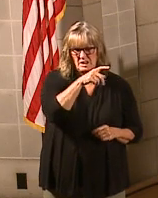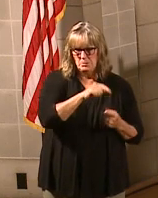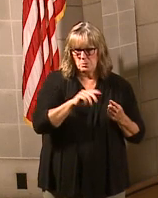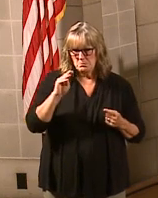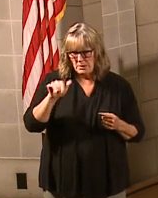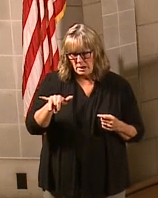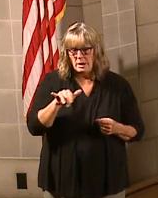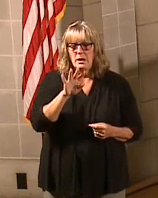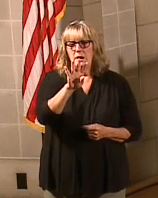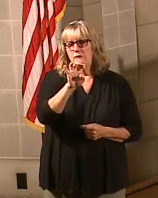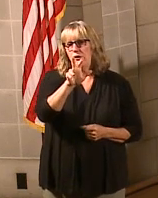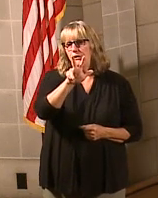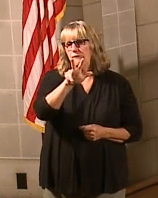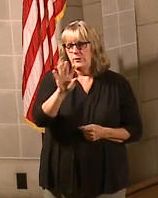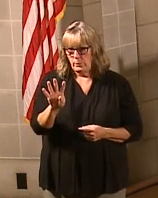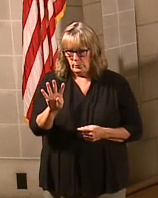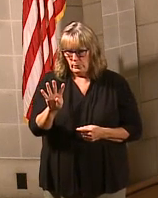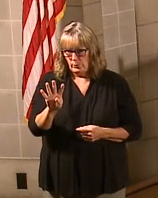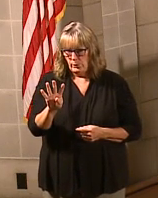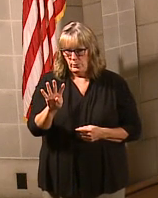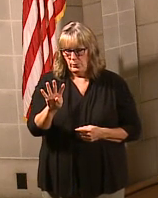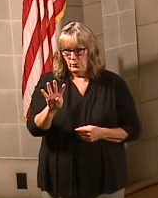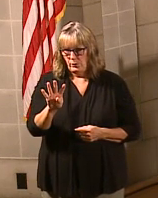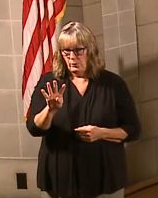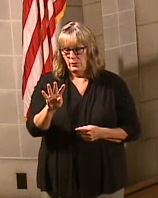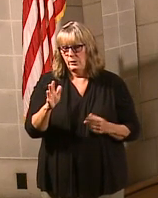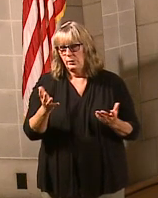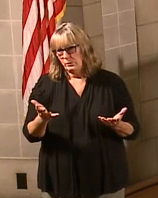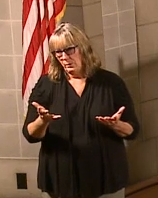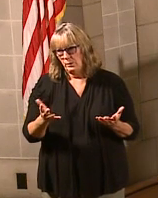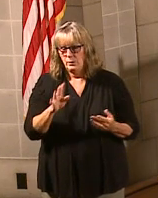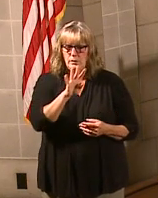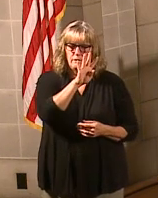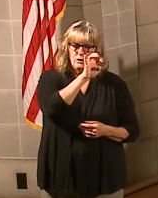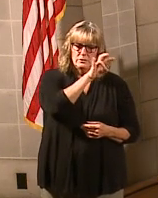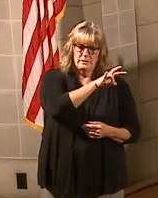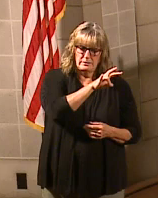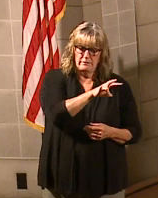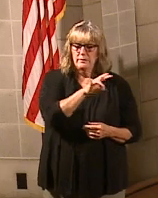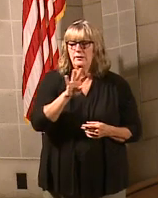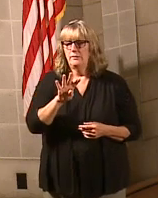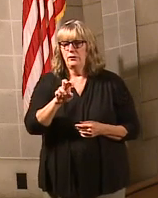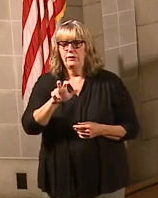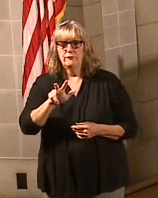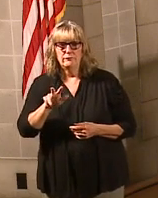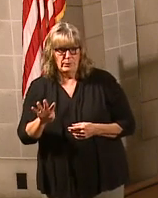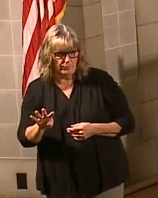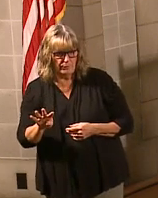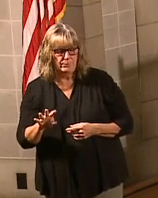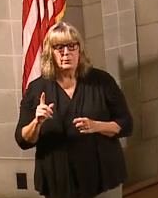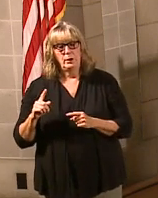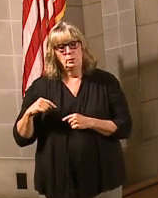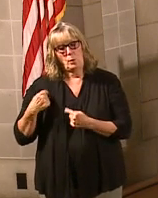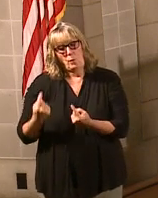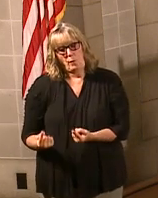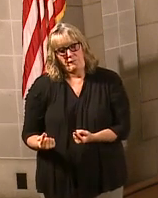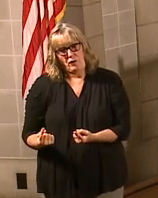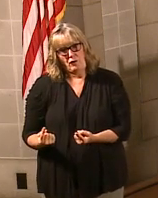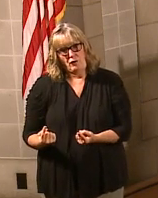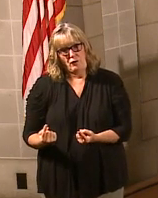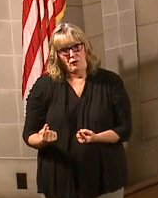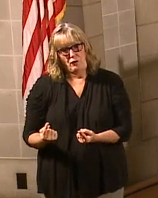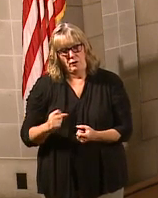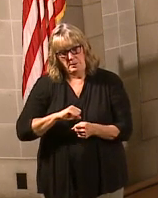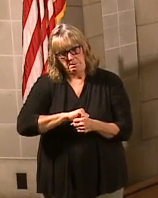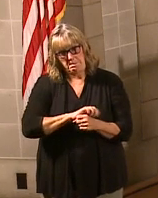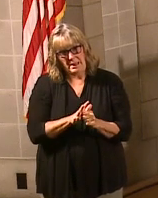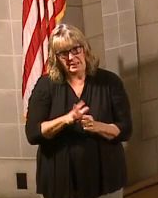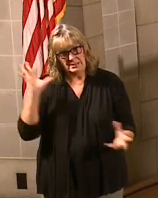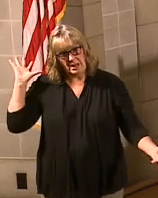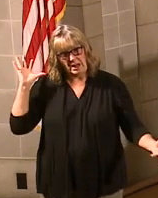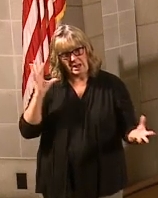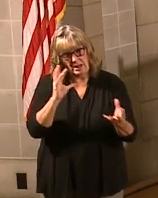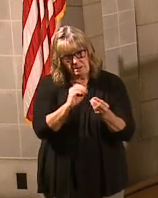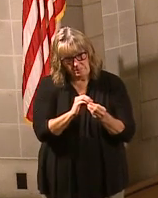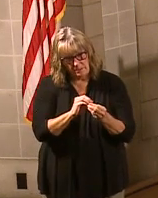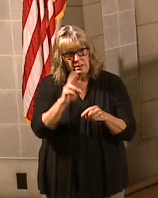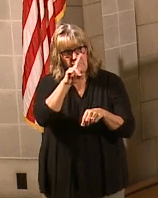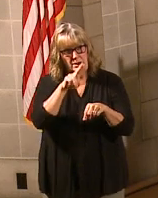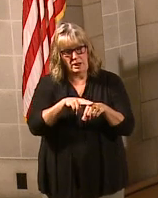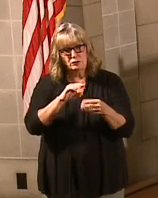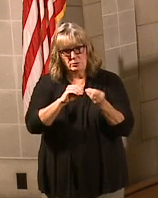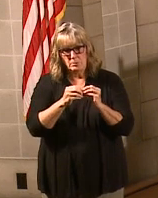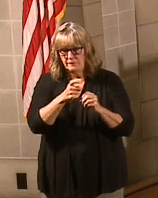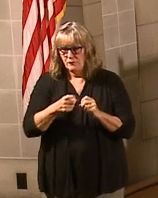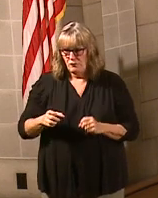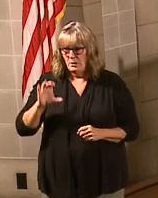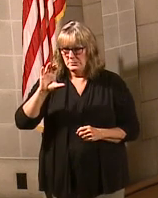IN 2019 THE ESTIMATED FLU DEATHS